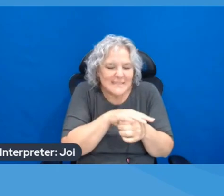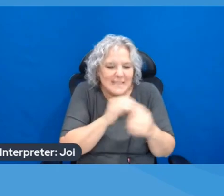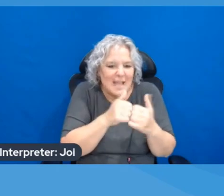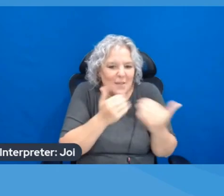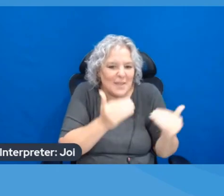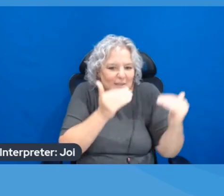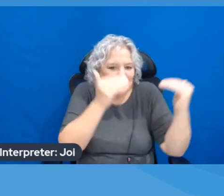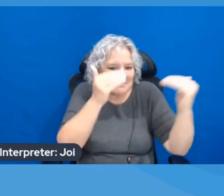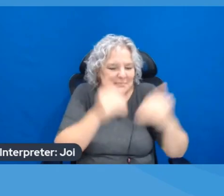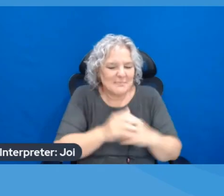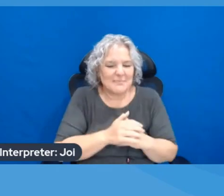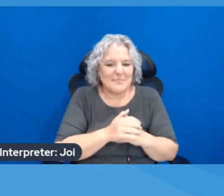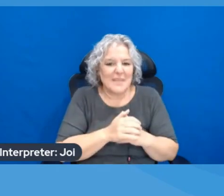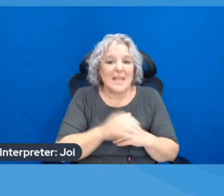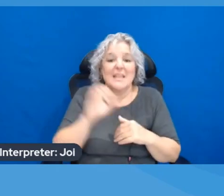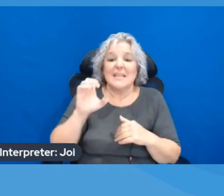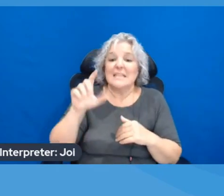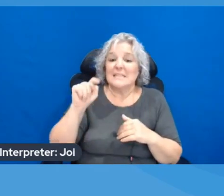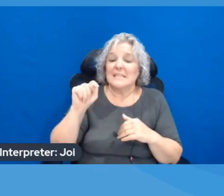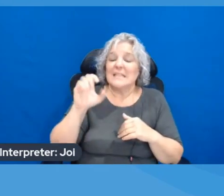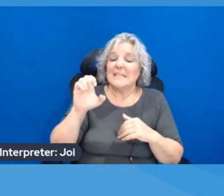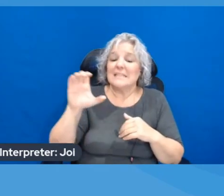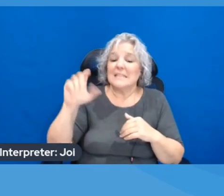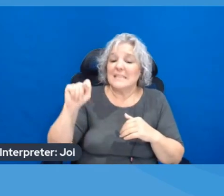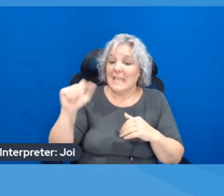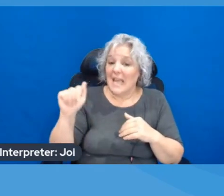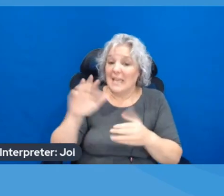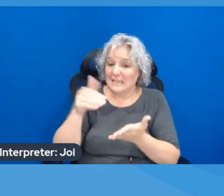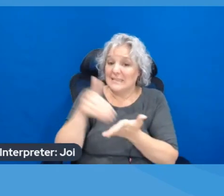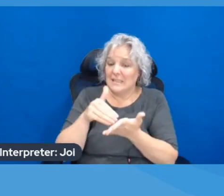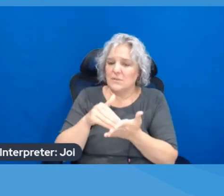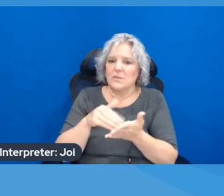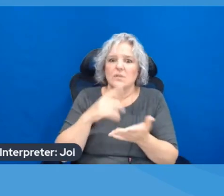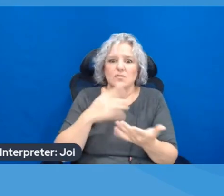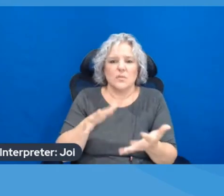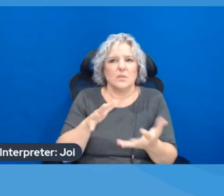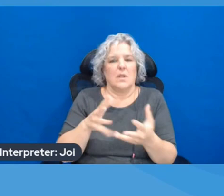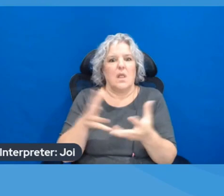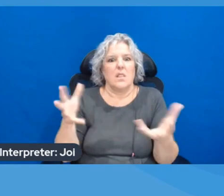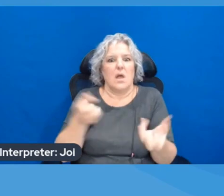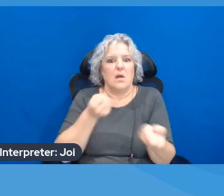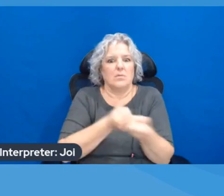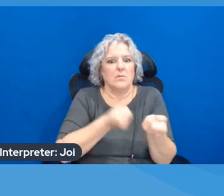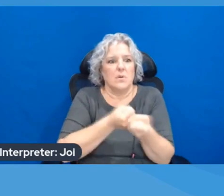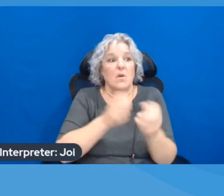the ECTA Center is providing intensive TA support for our family outcomes cohort.